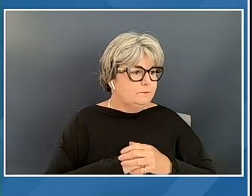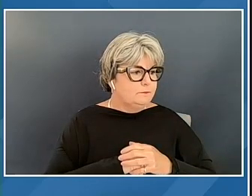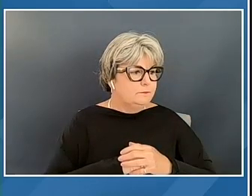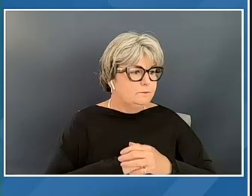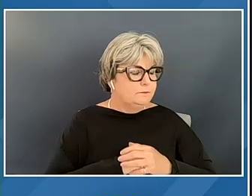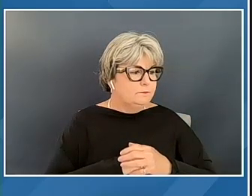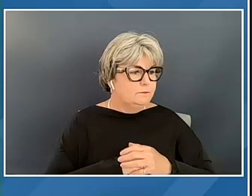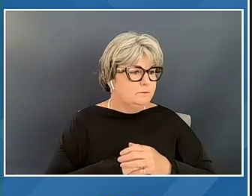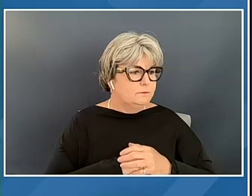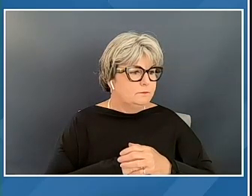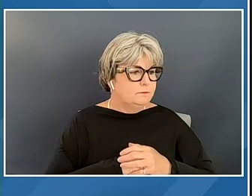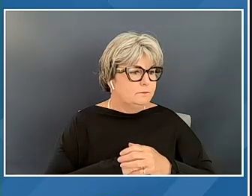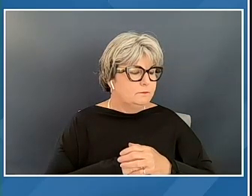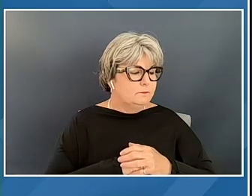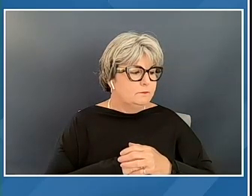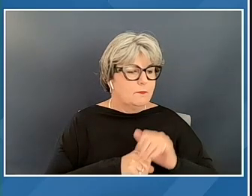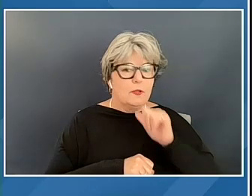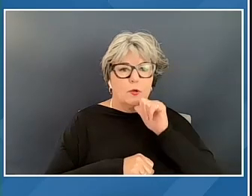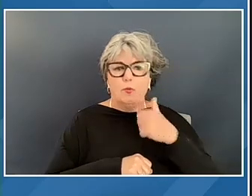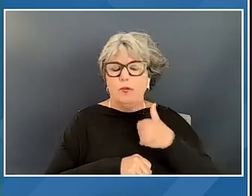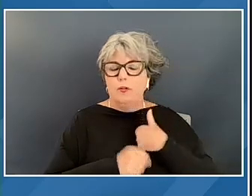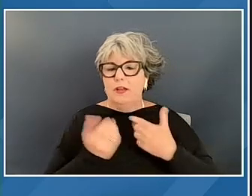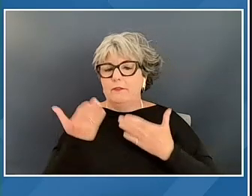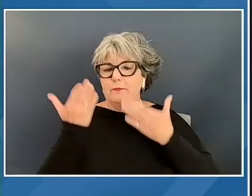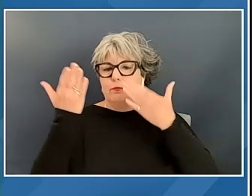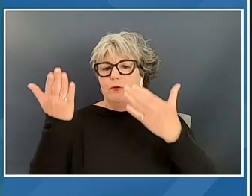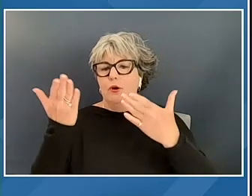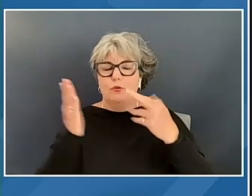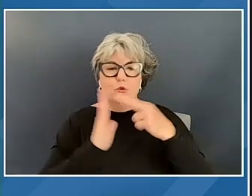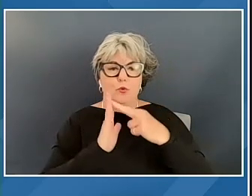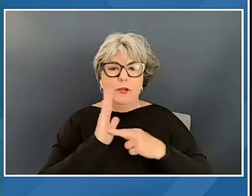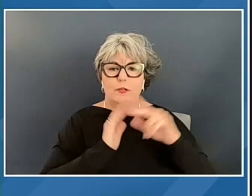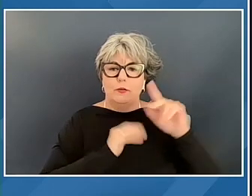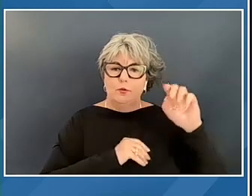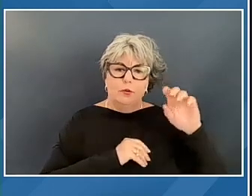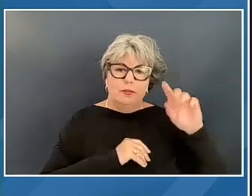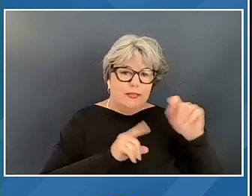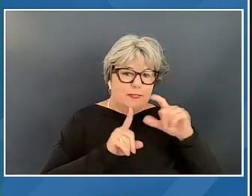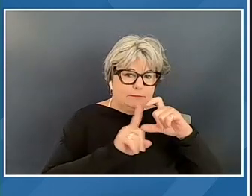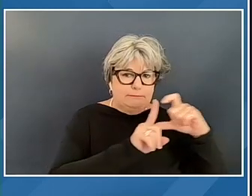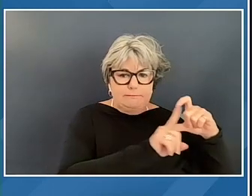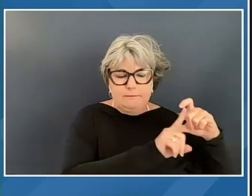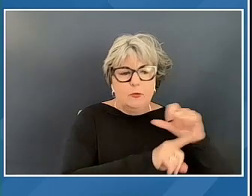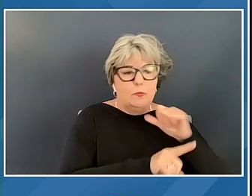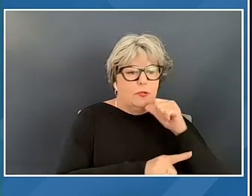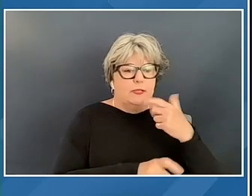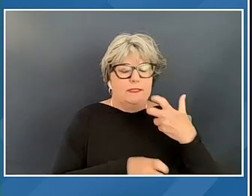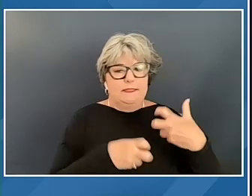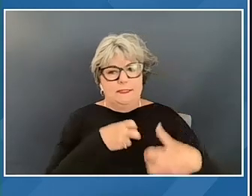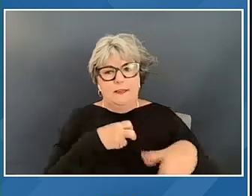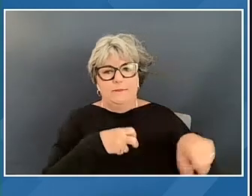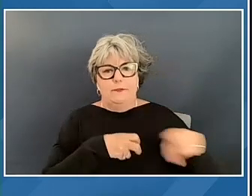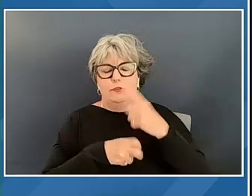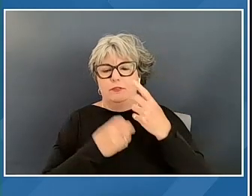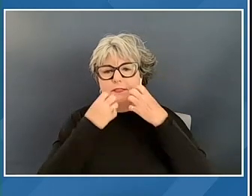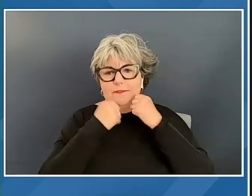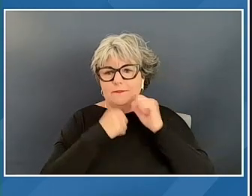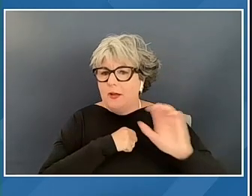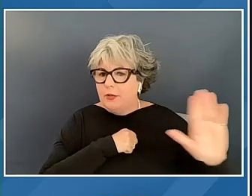we don't have proposed regulatory text to share with you. And so it's a little bit hard for you to see the value of your conversations with